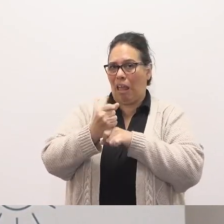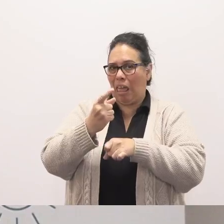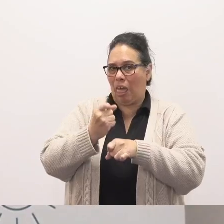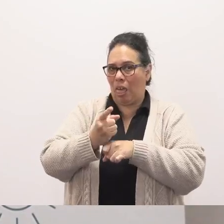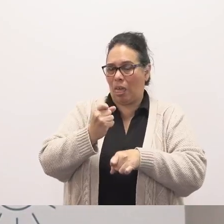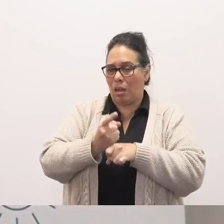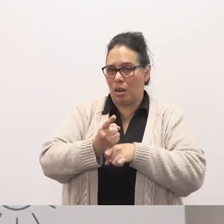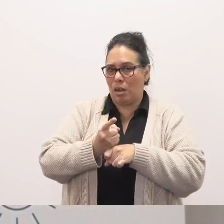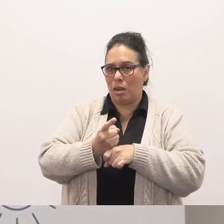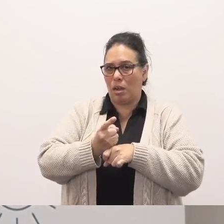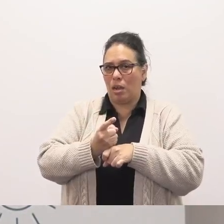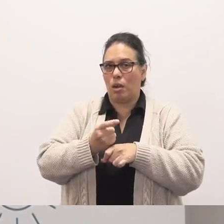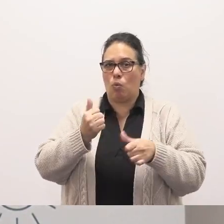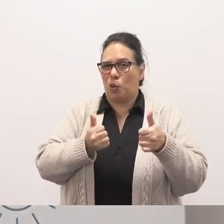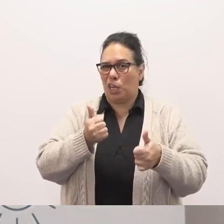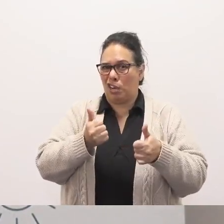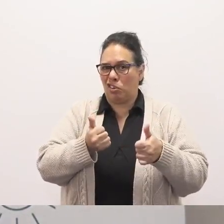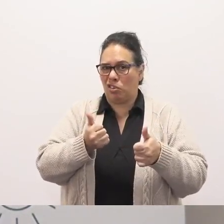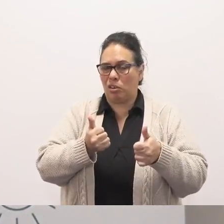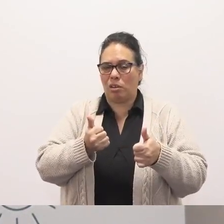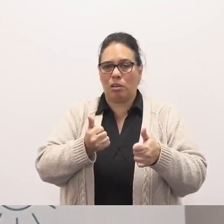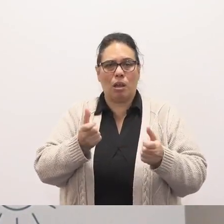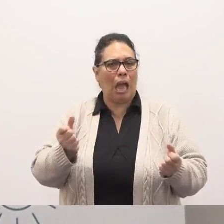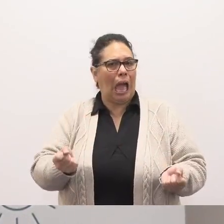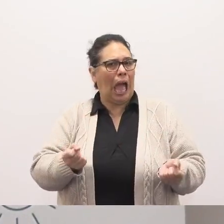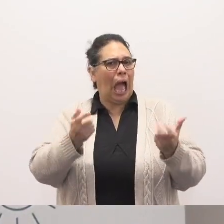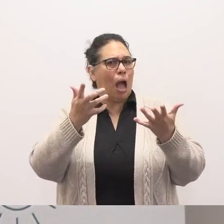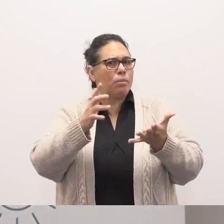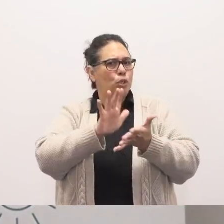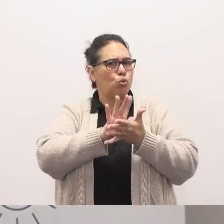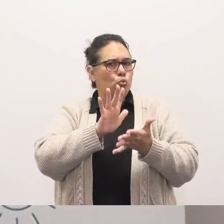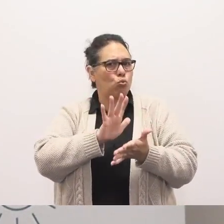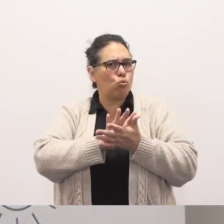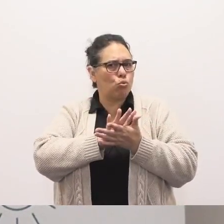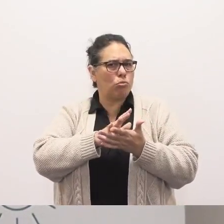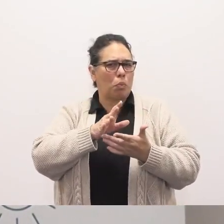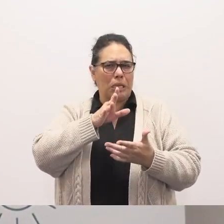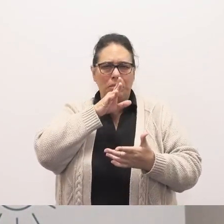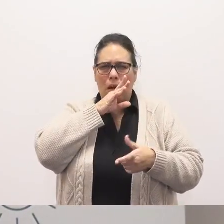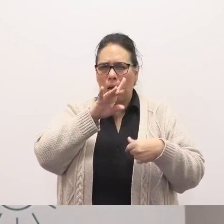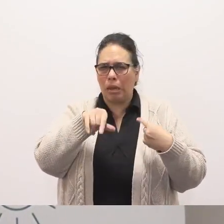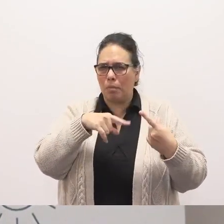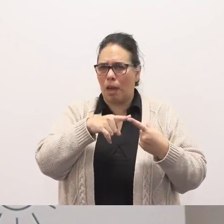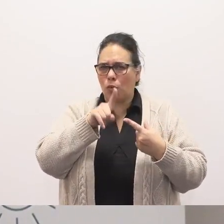And then approximately how many schools are we talking about that in serving?